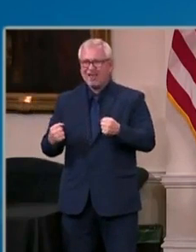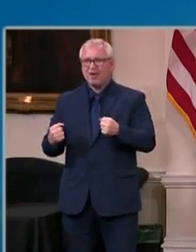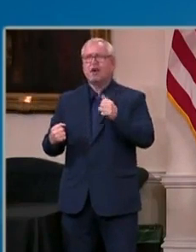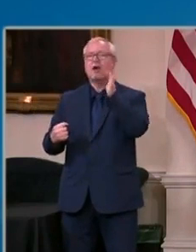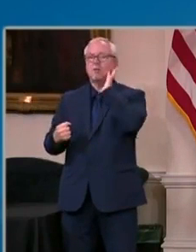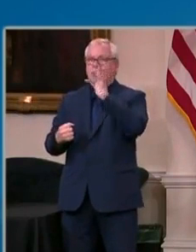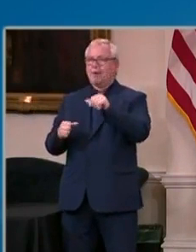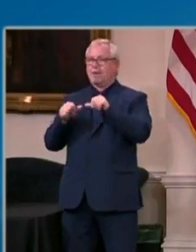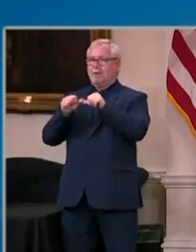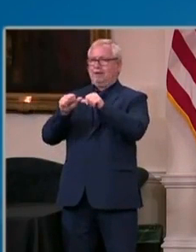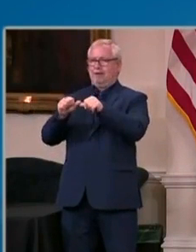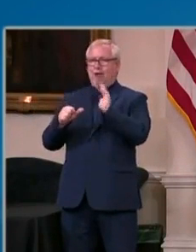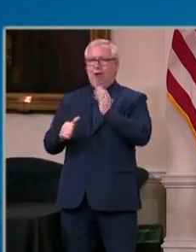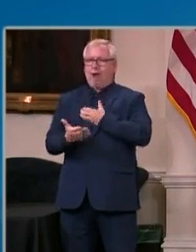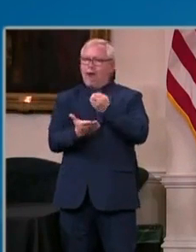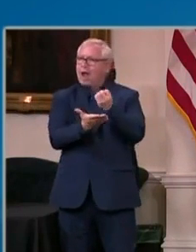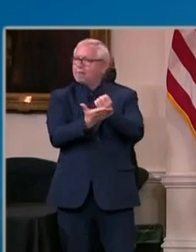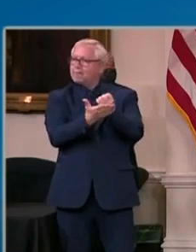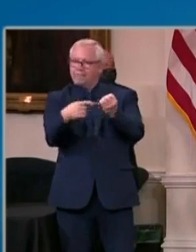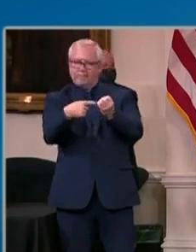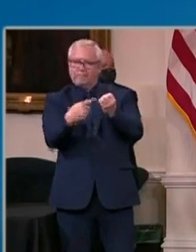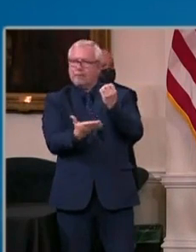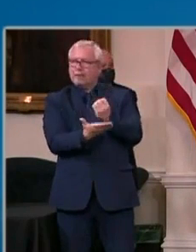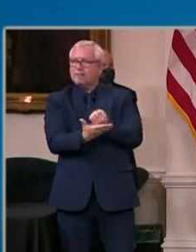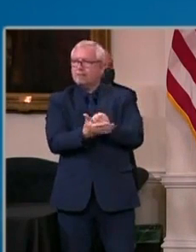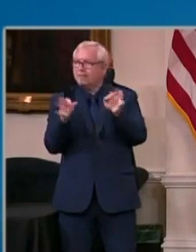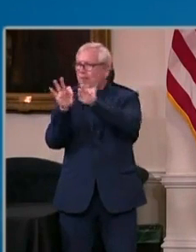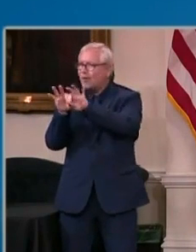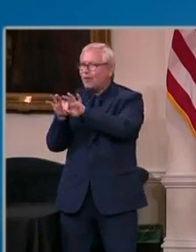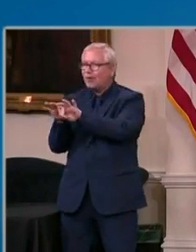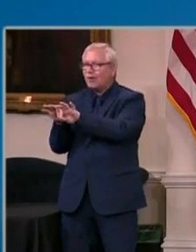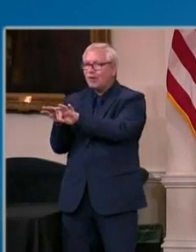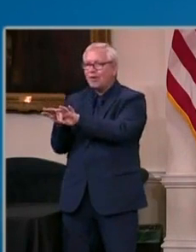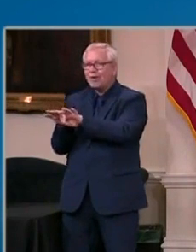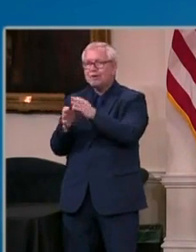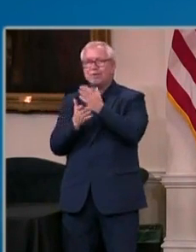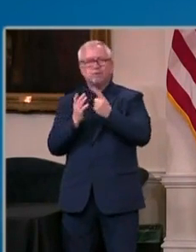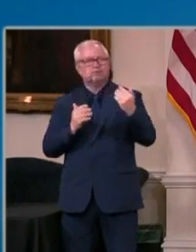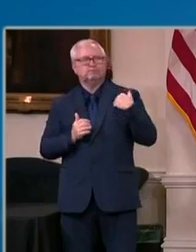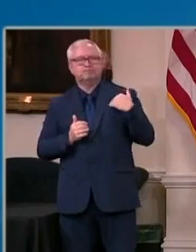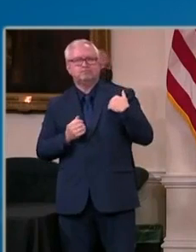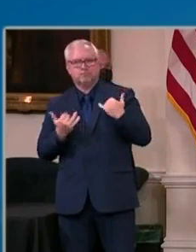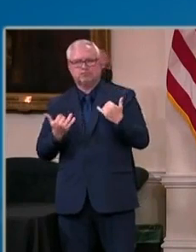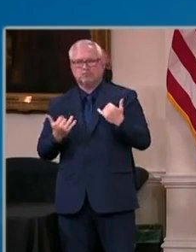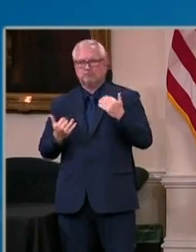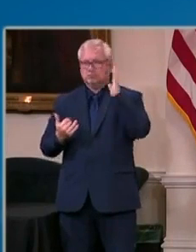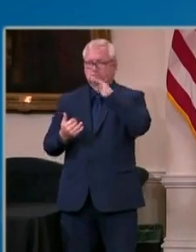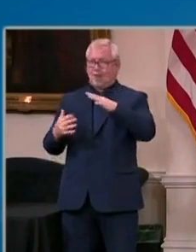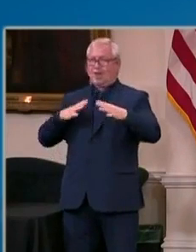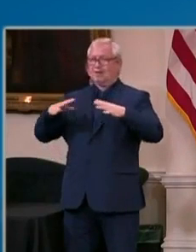IF WE DO THAT, WE WILL NOT ONLY MAINTAIN OUR HEALTH BUT MAINTAIN OUR ECONOMY.